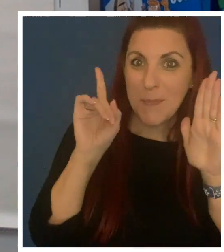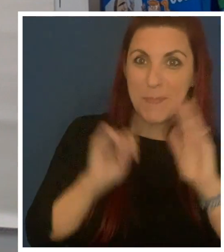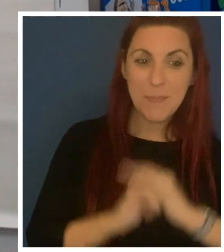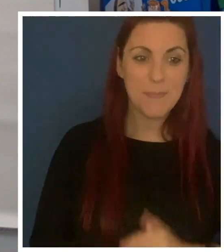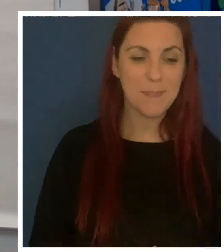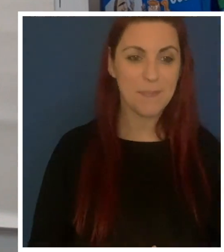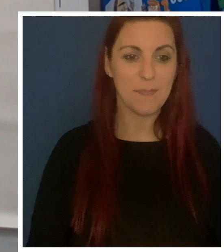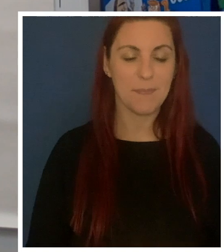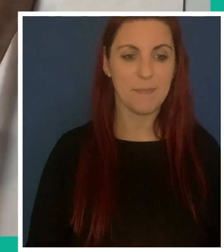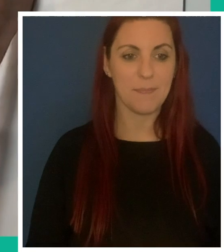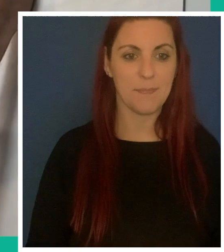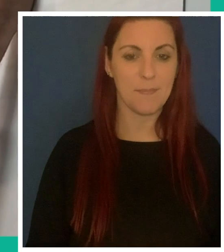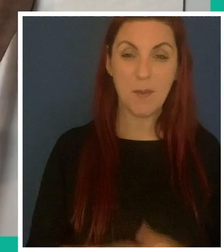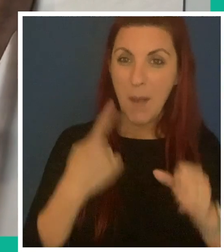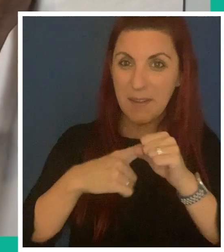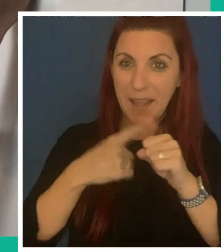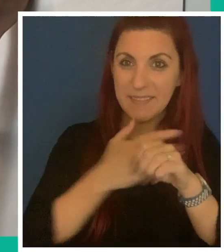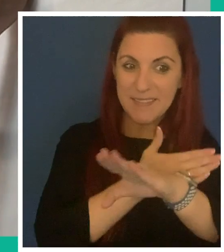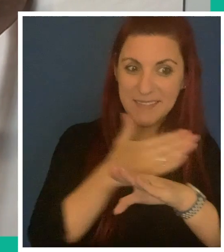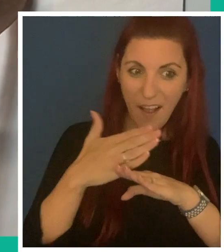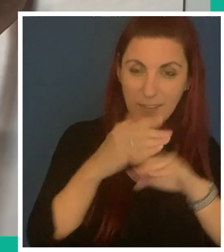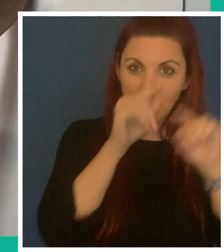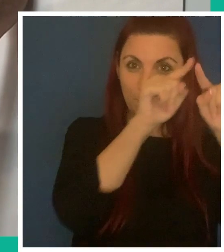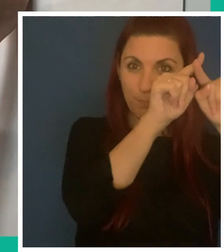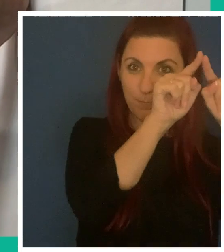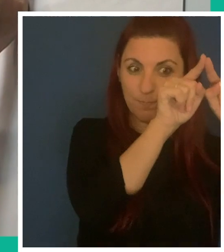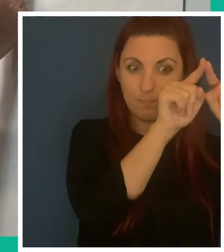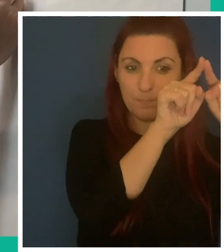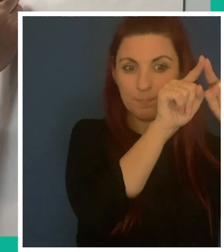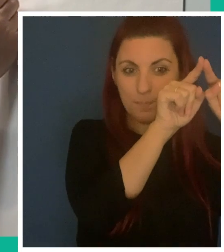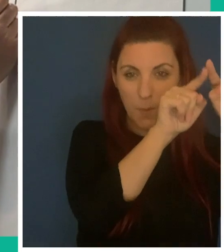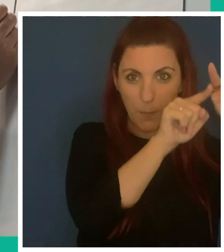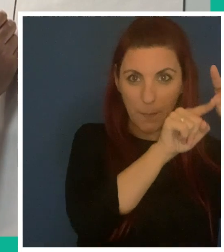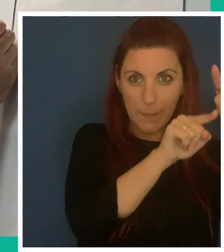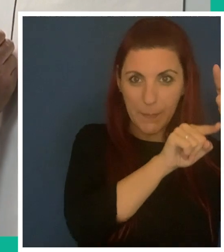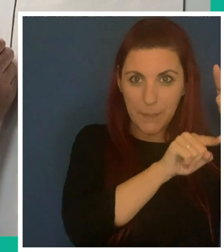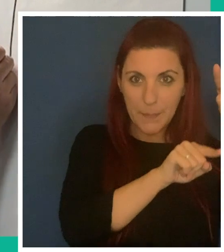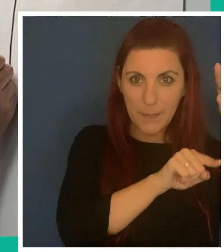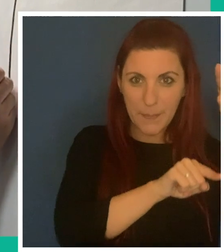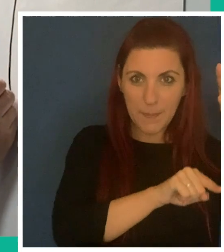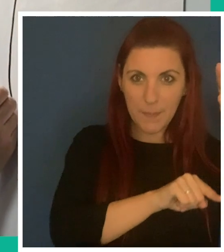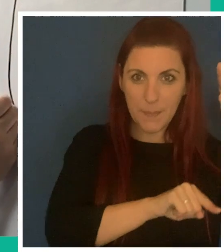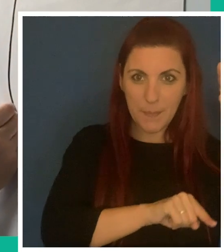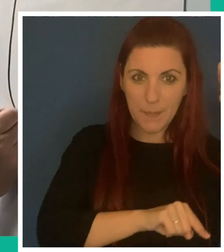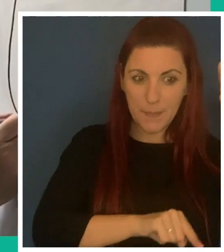Okay so start with the U shape and we'll start it here at the side of her mouth. It will come down, down, down, straight down, down, down, round, round, round